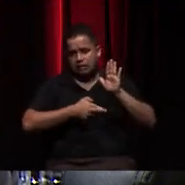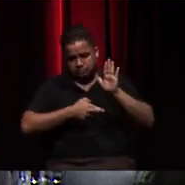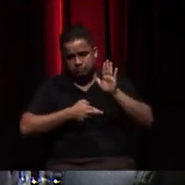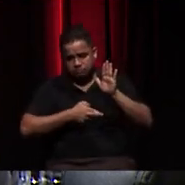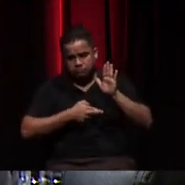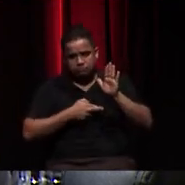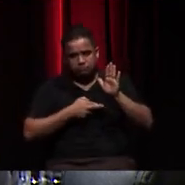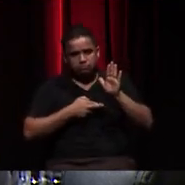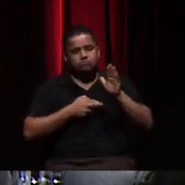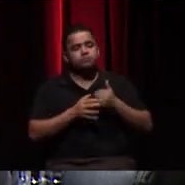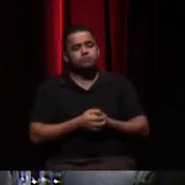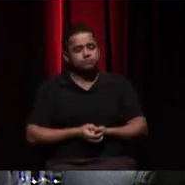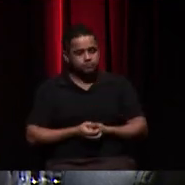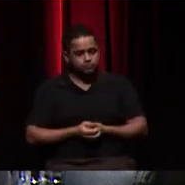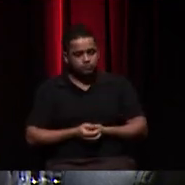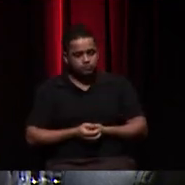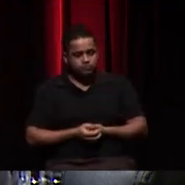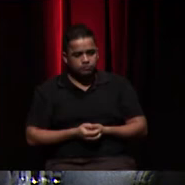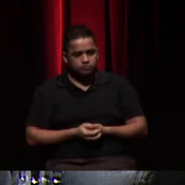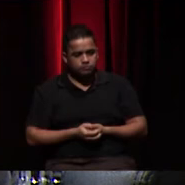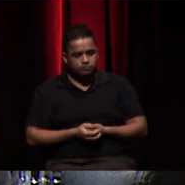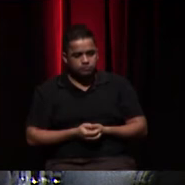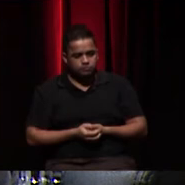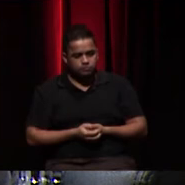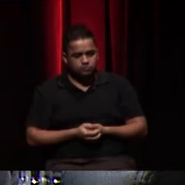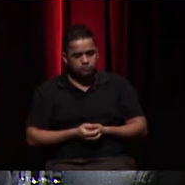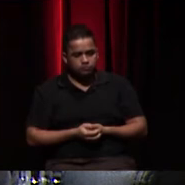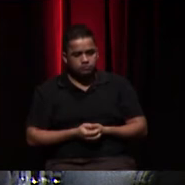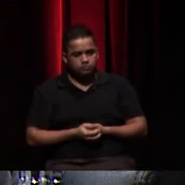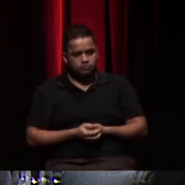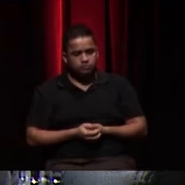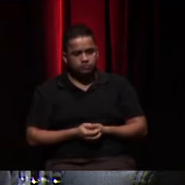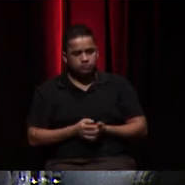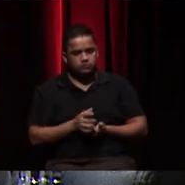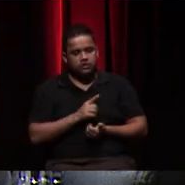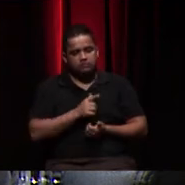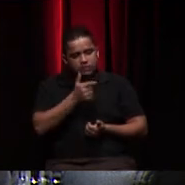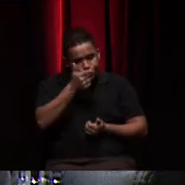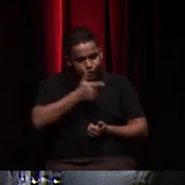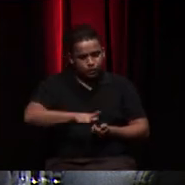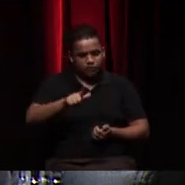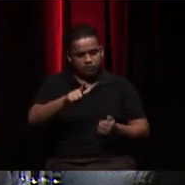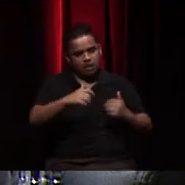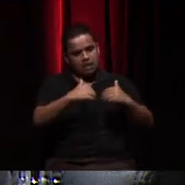and returned to dividing in the field of advertising